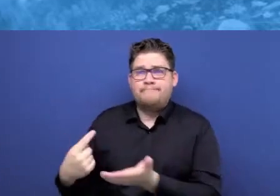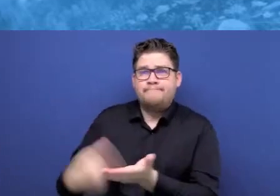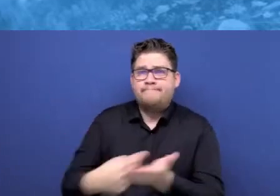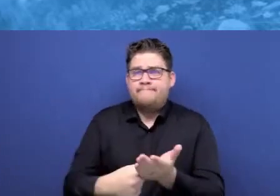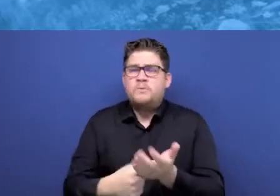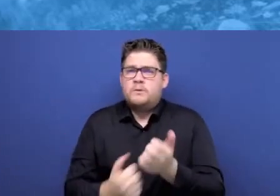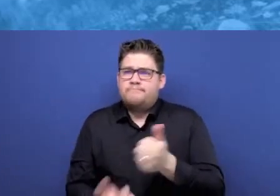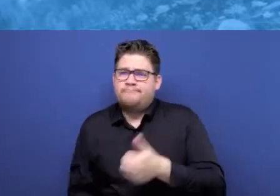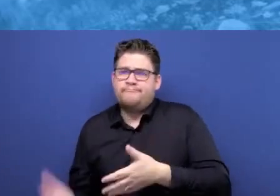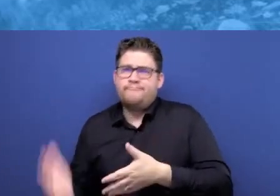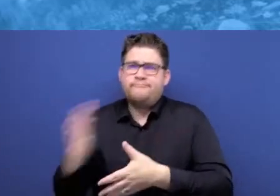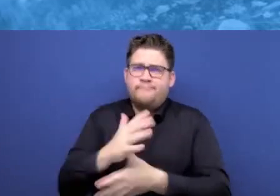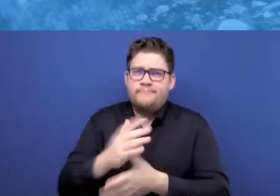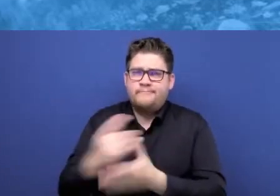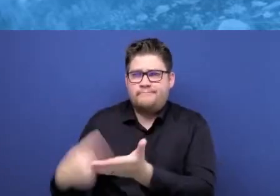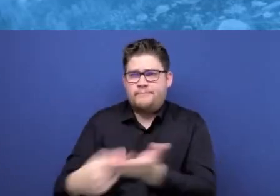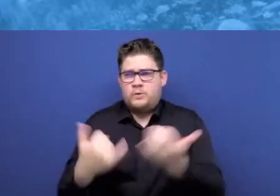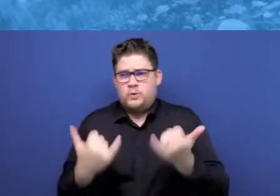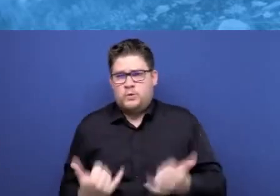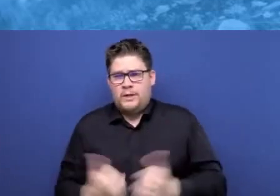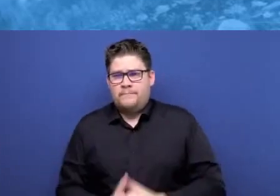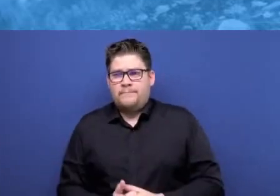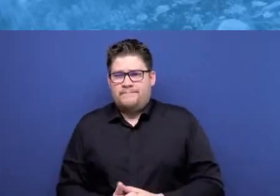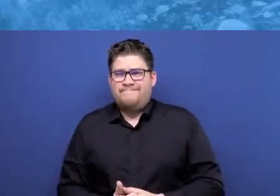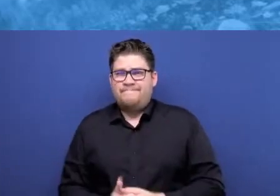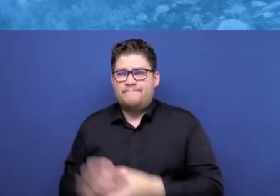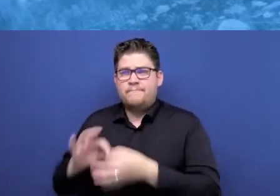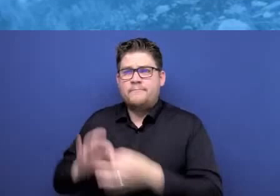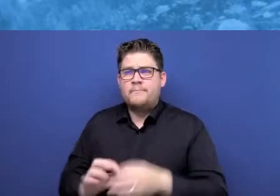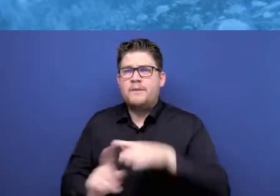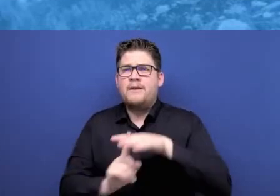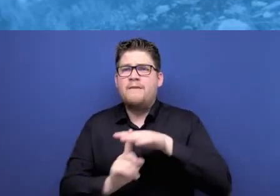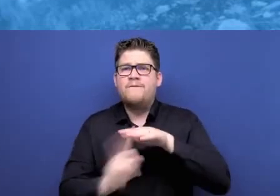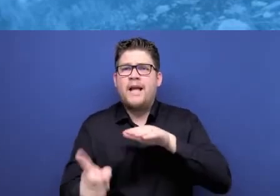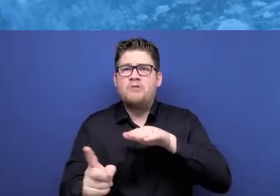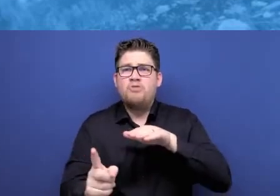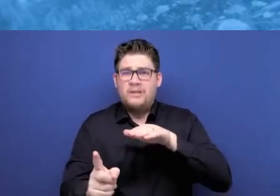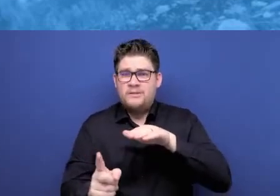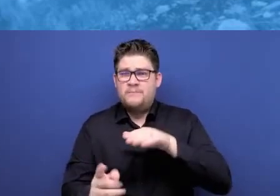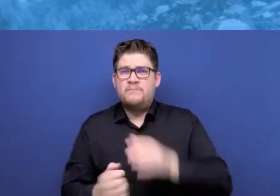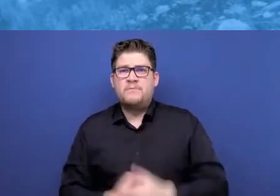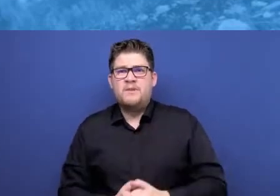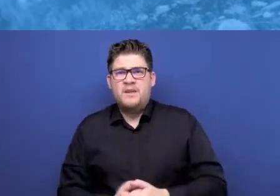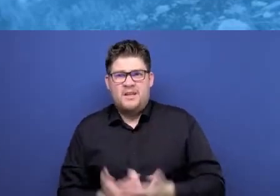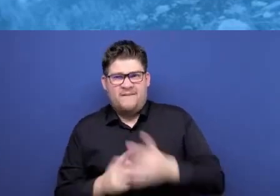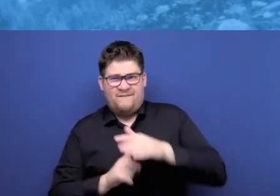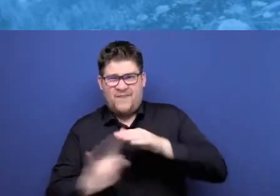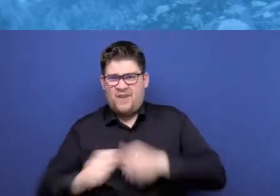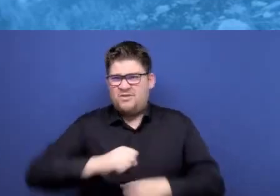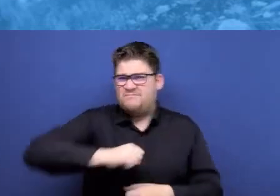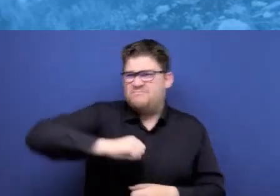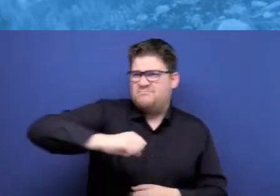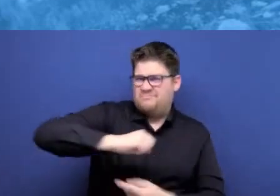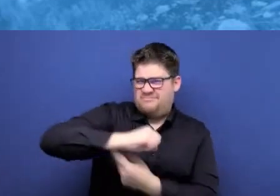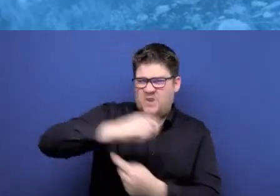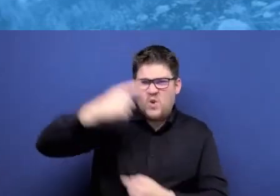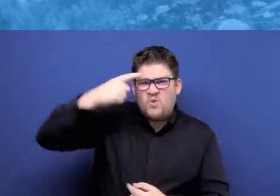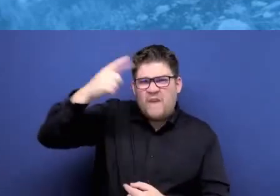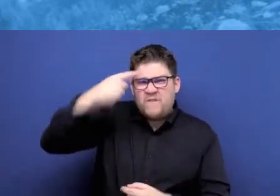reluctance. Over this past week, and there's been several